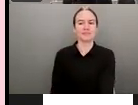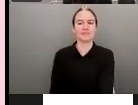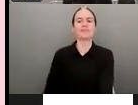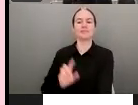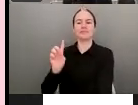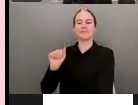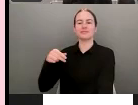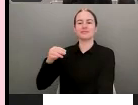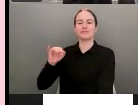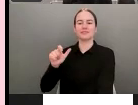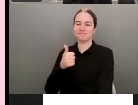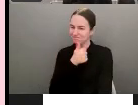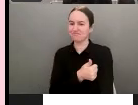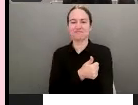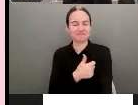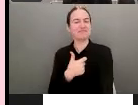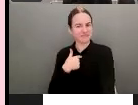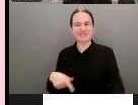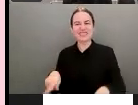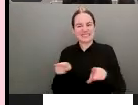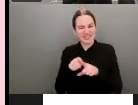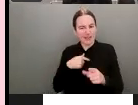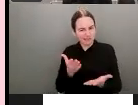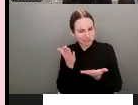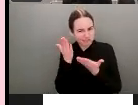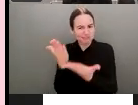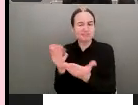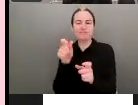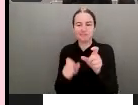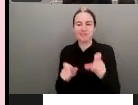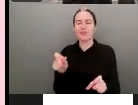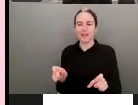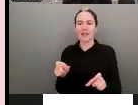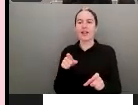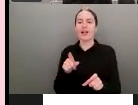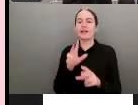I sometimes test with Speech access to test things like labels.